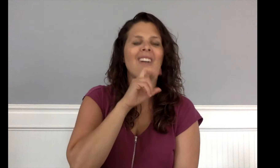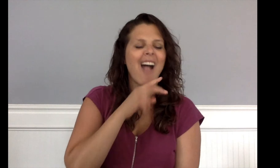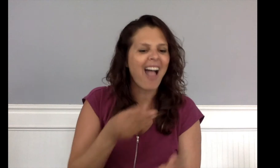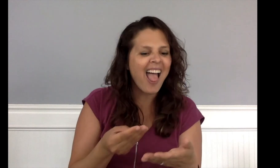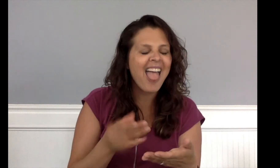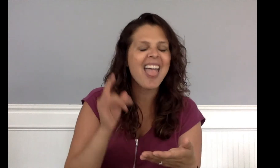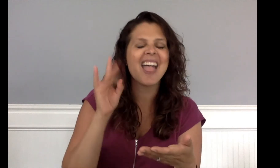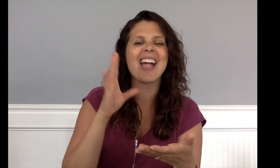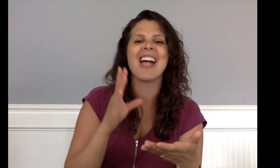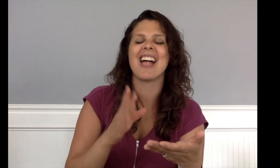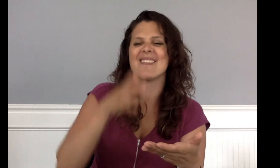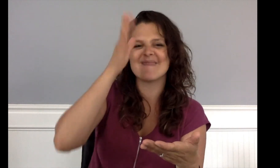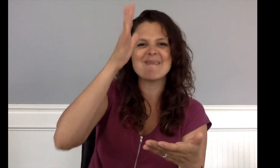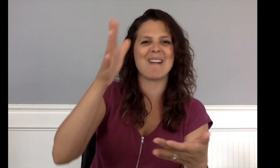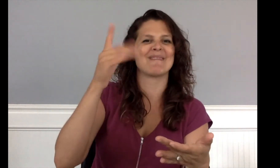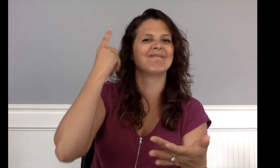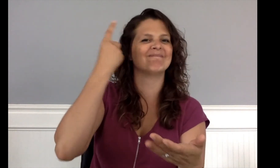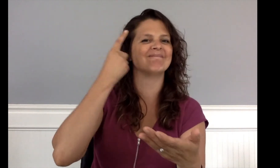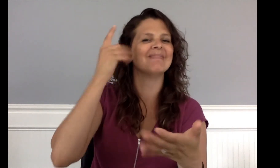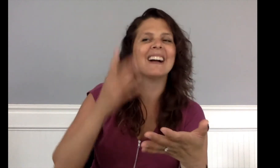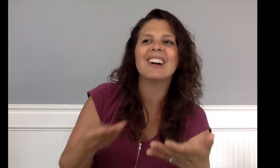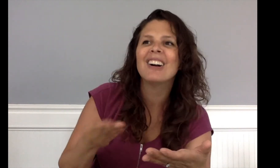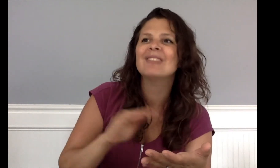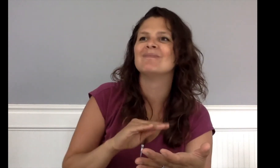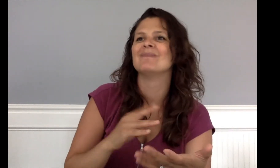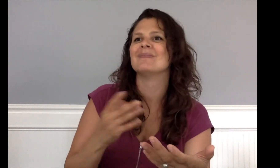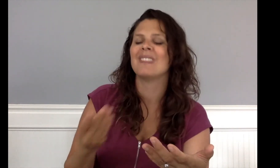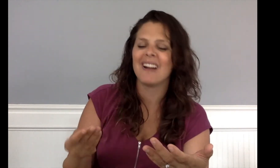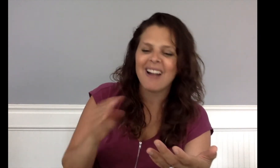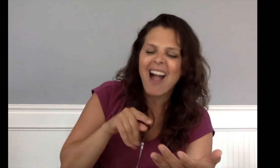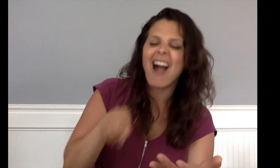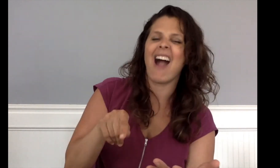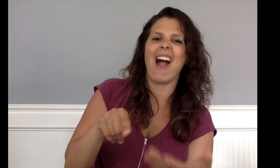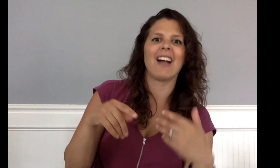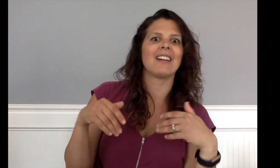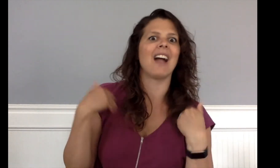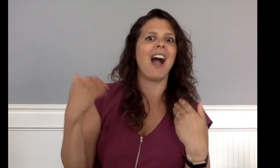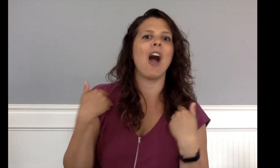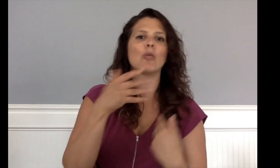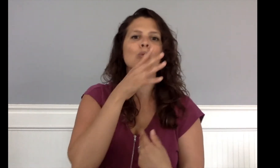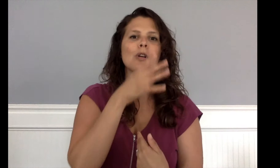Frog turned more pages. She tapped on a picture of